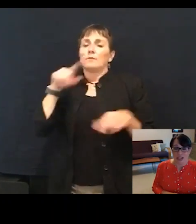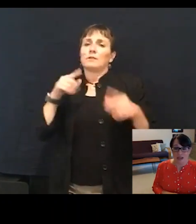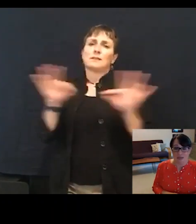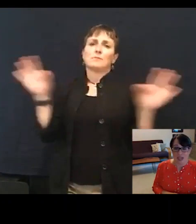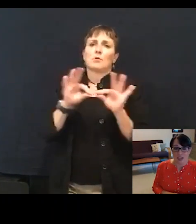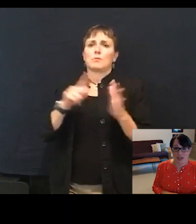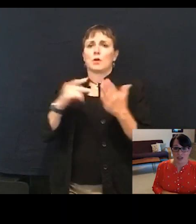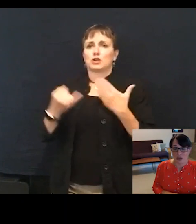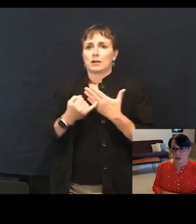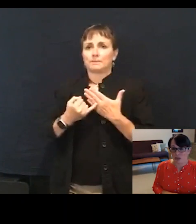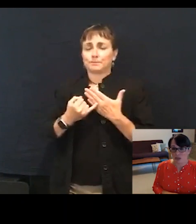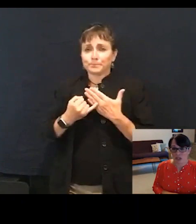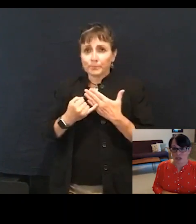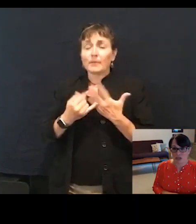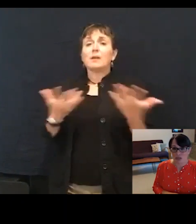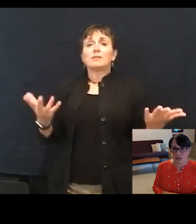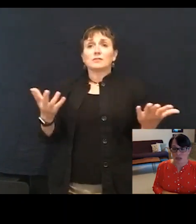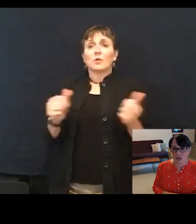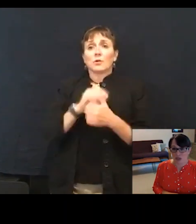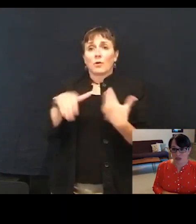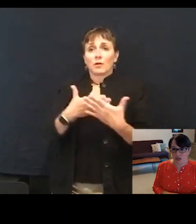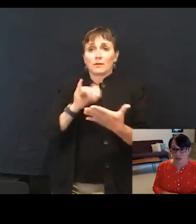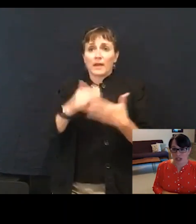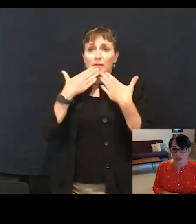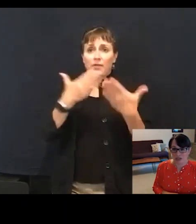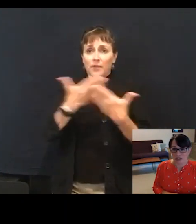and you're welcome to reach out to me with any questions you might have.